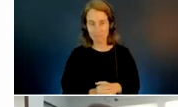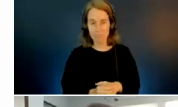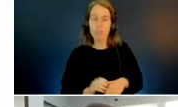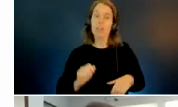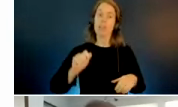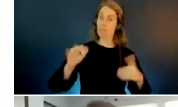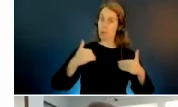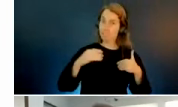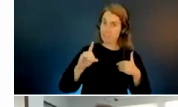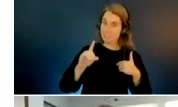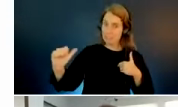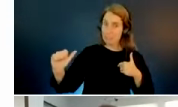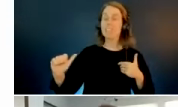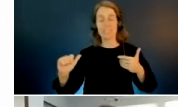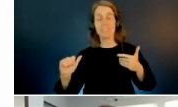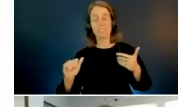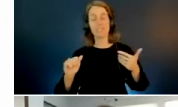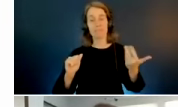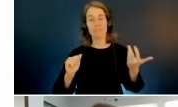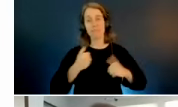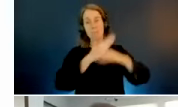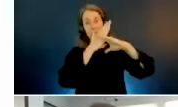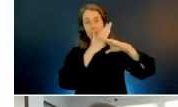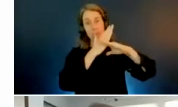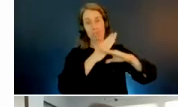we at Disability Rights South Carolina do not believe that there